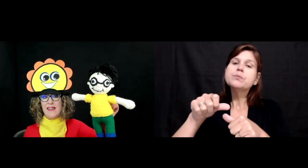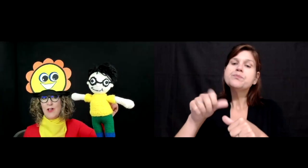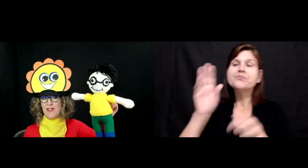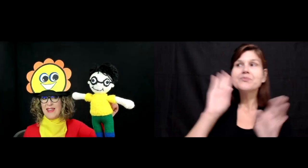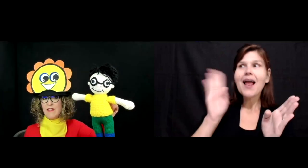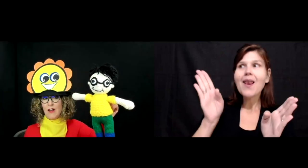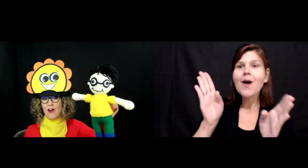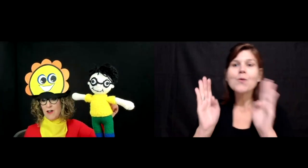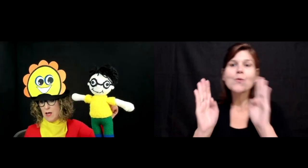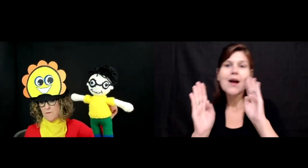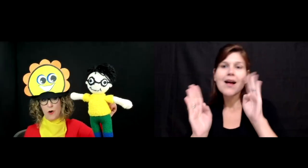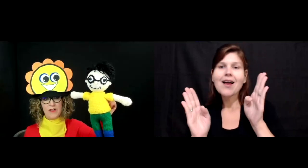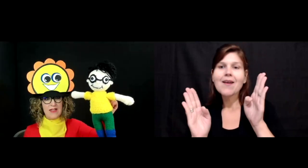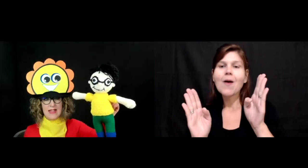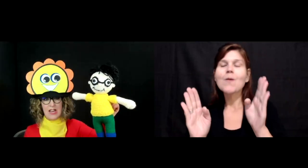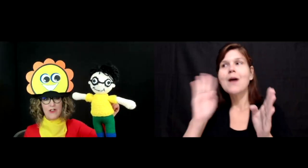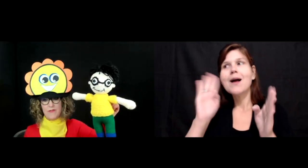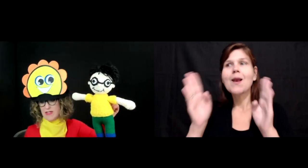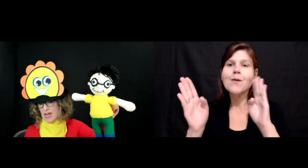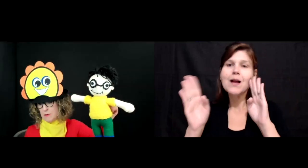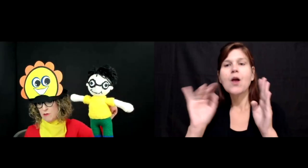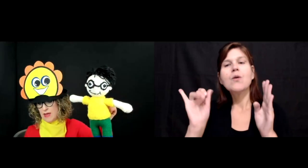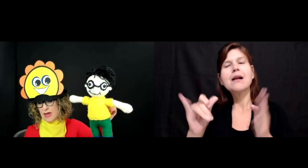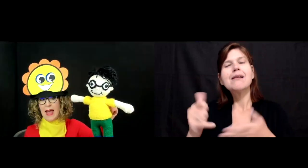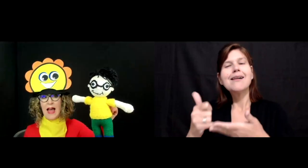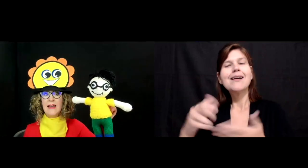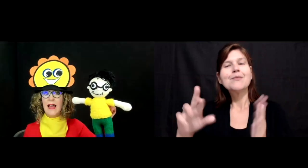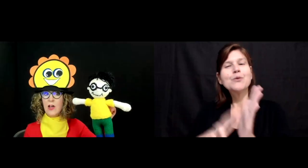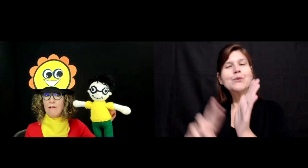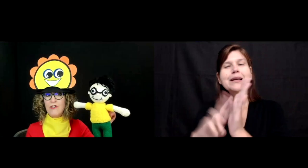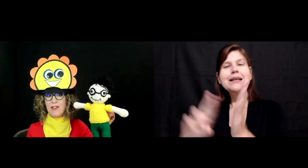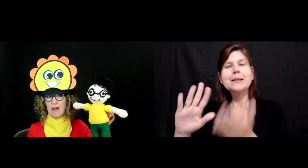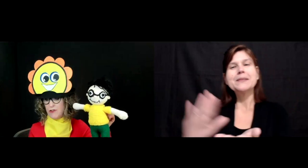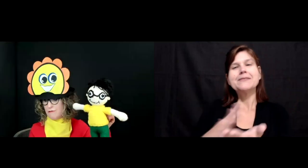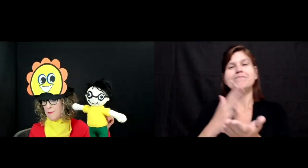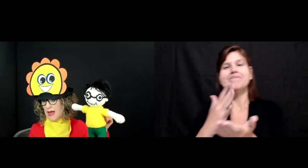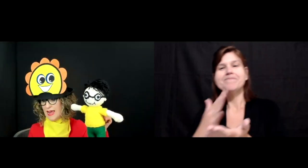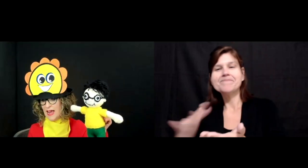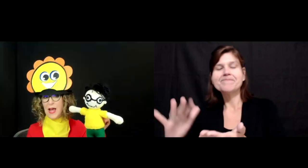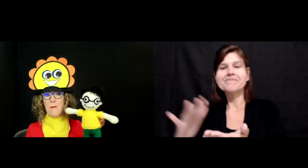It's got singsong voice intonation that I'm using and it encourages imaginary play.